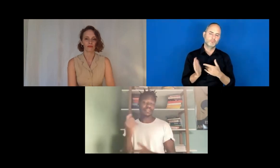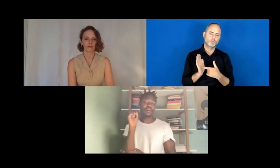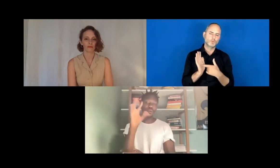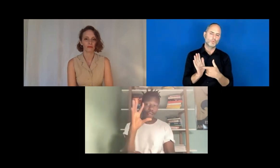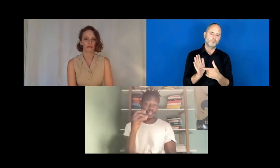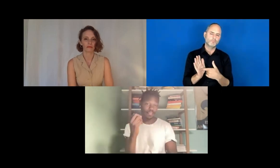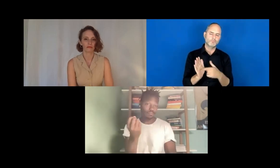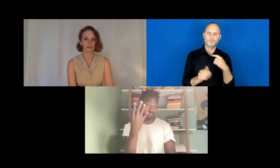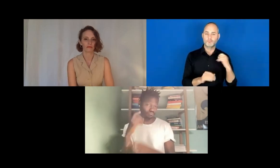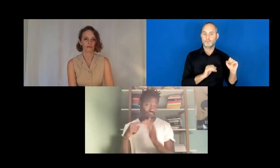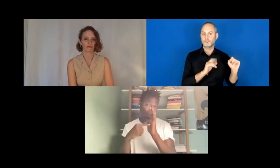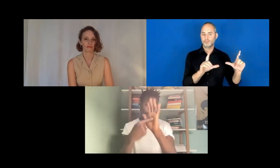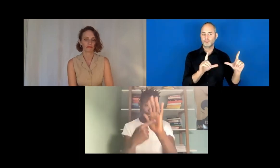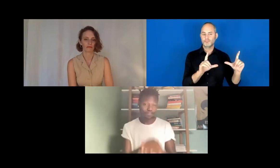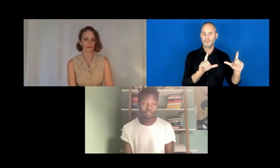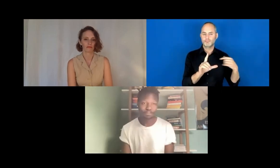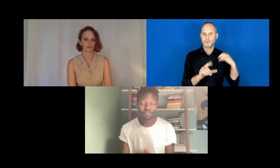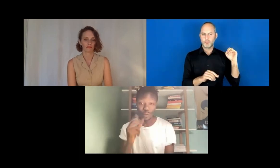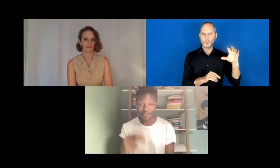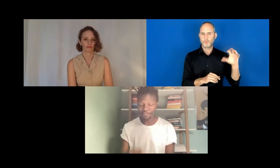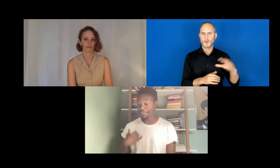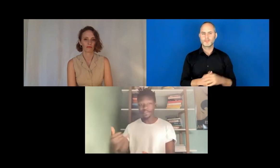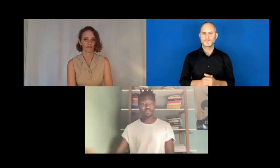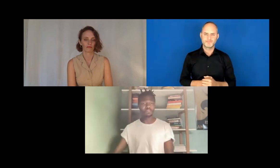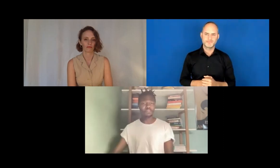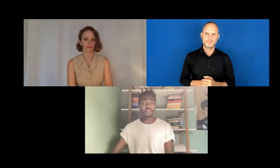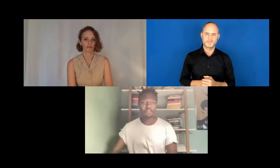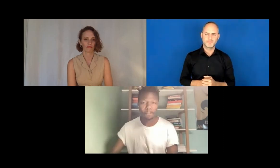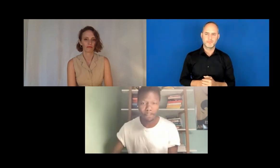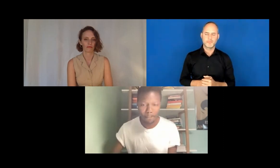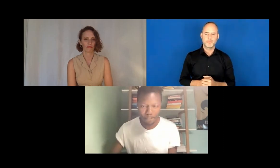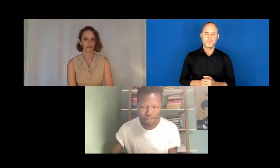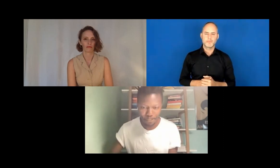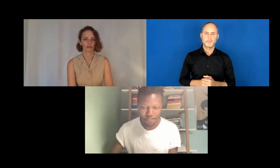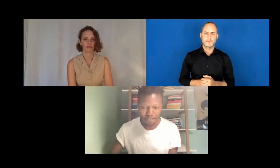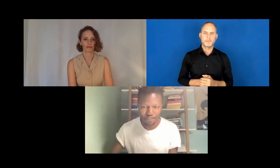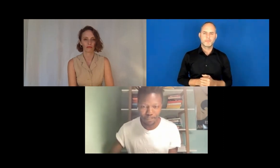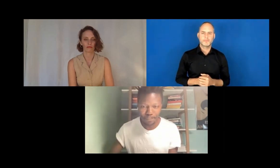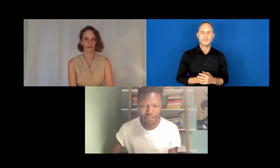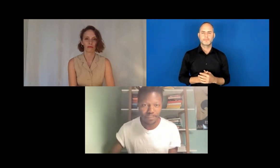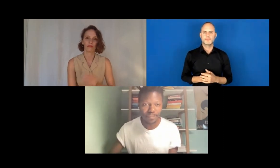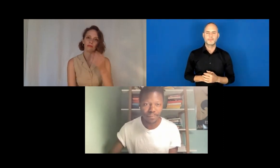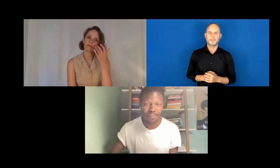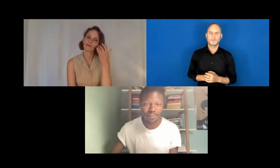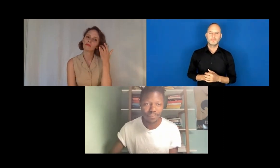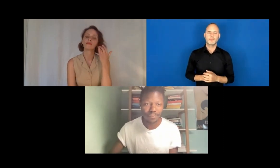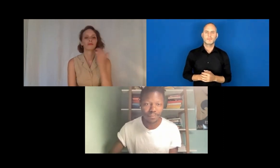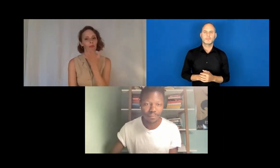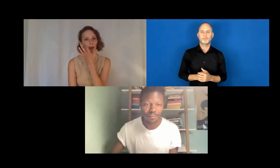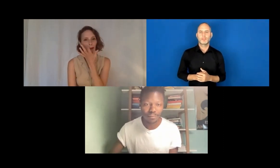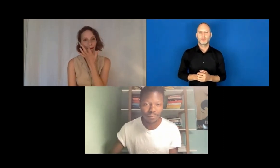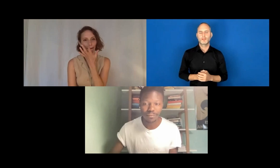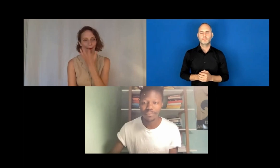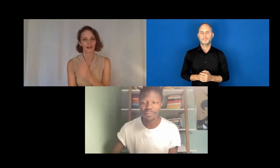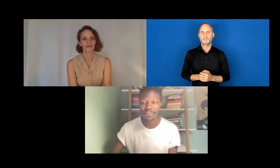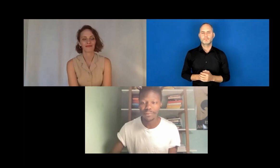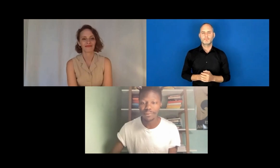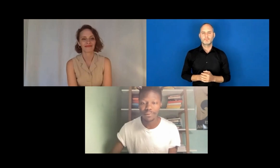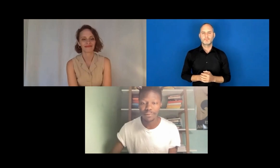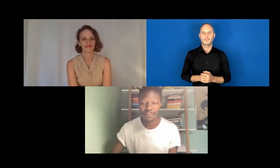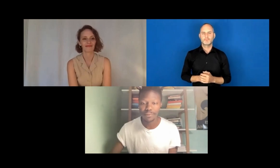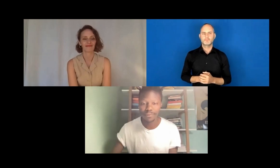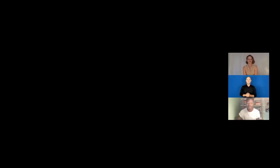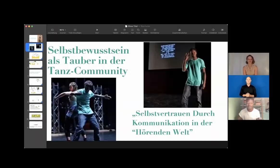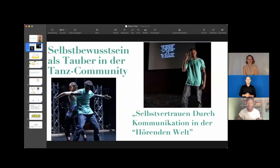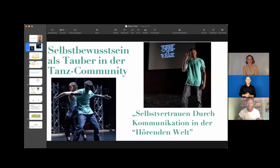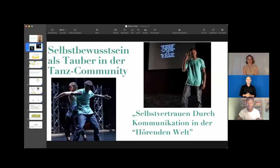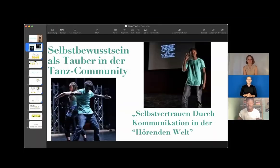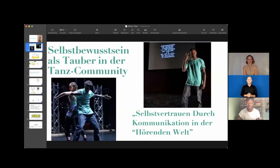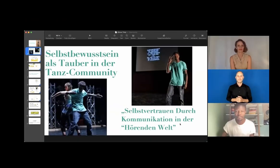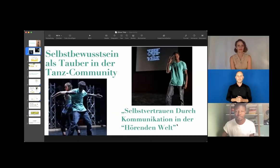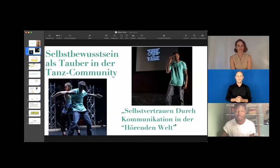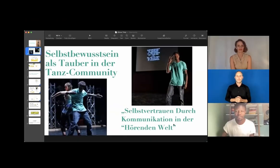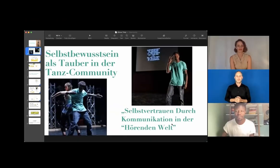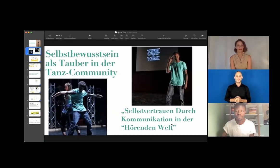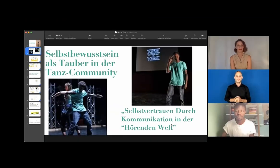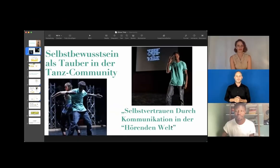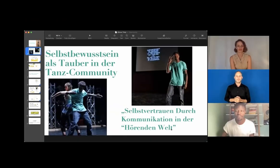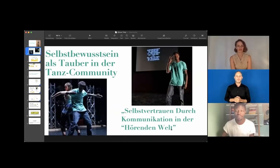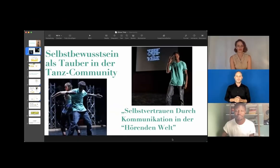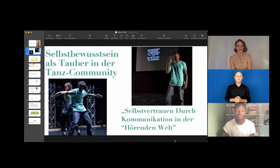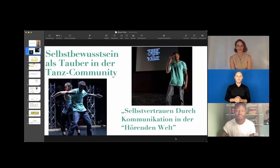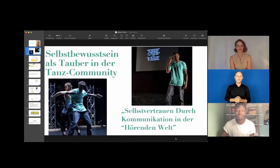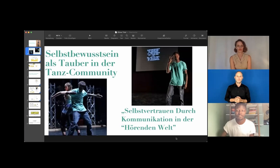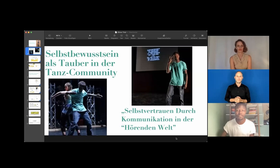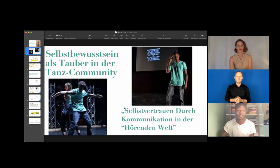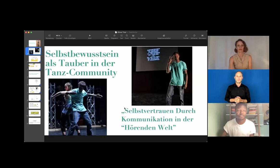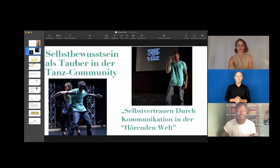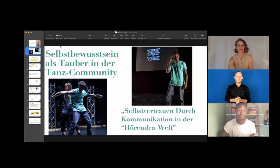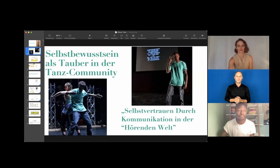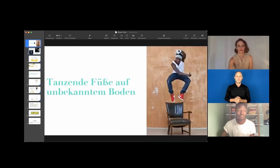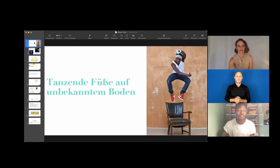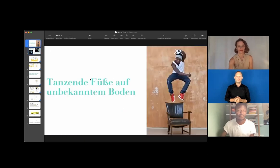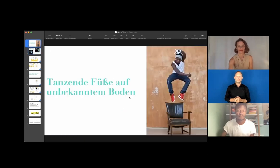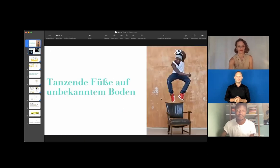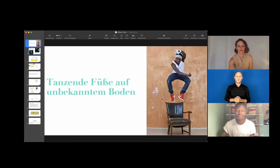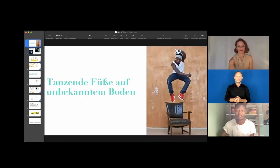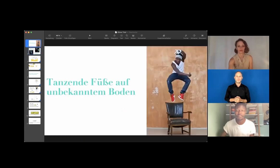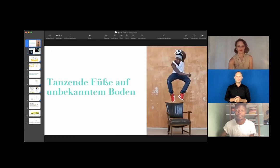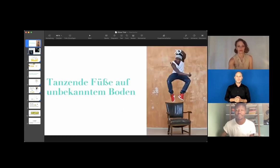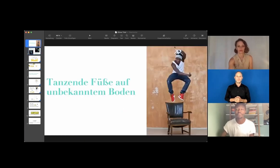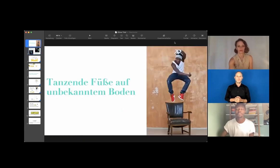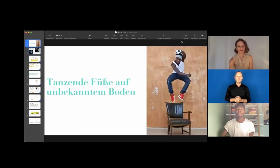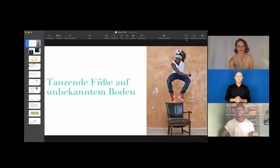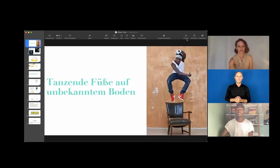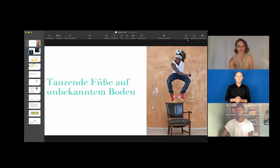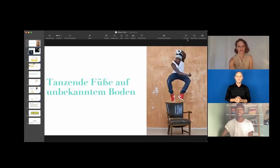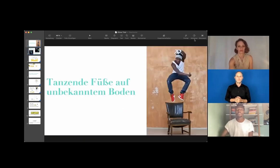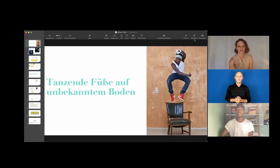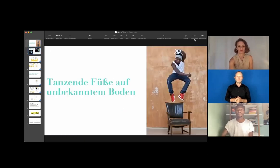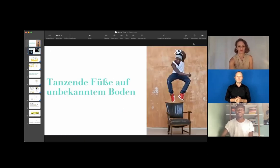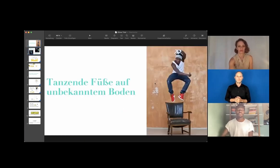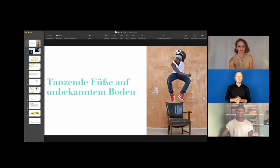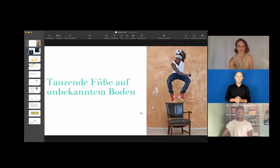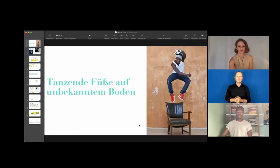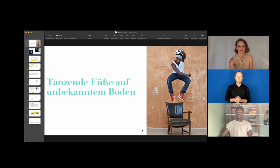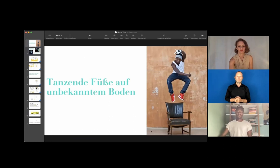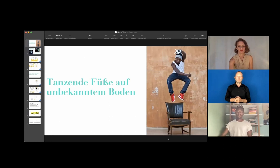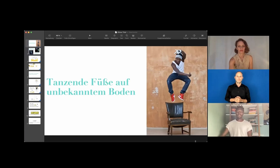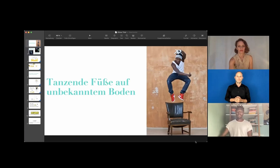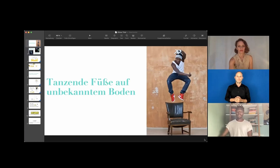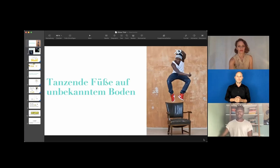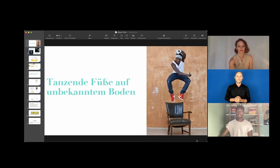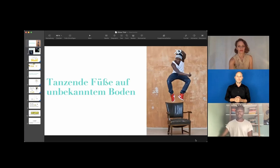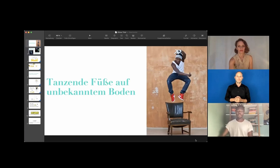So, I guess I'm just gonna start showing you my PowerPoint presentation. One second, please. (Pause)